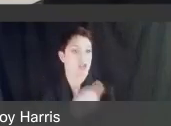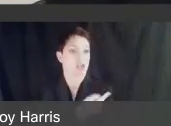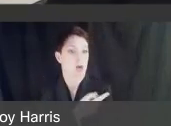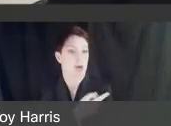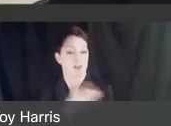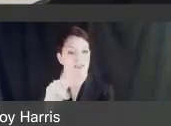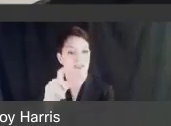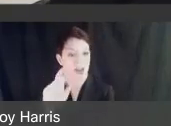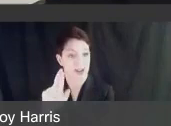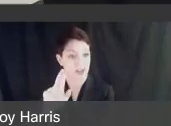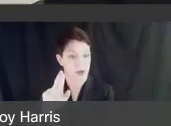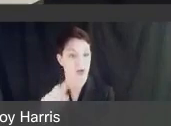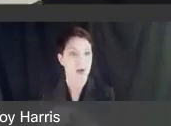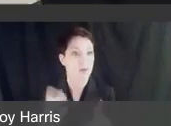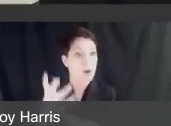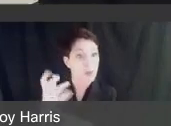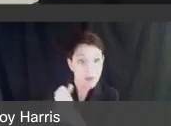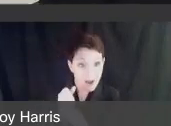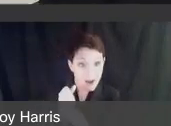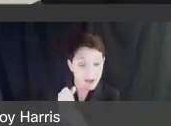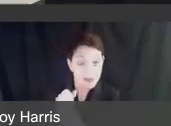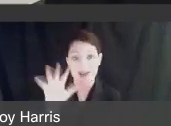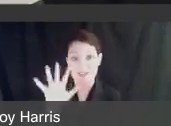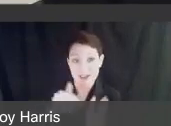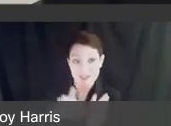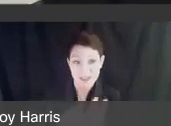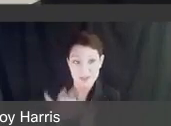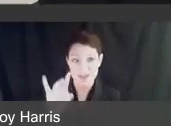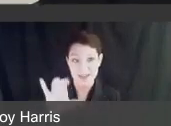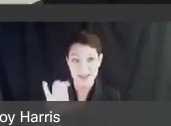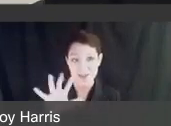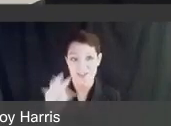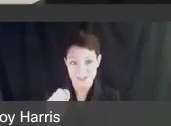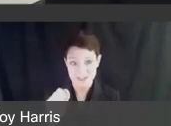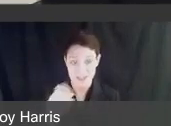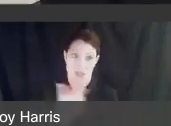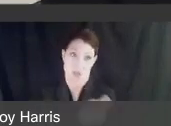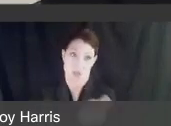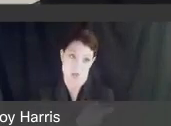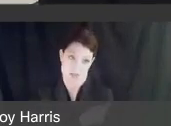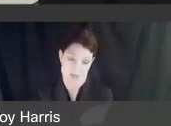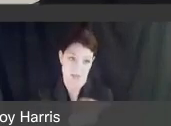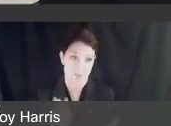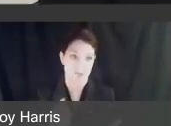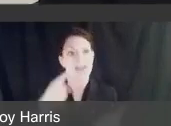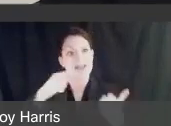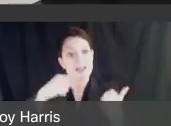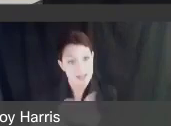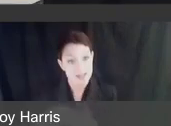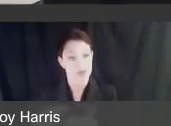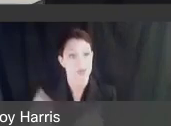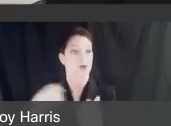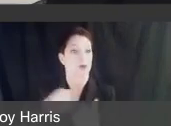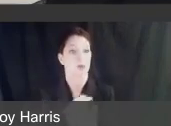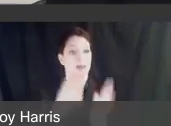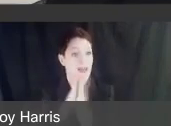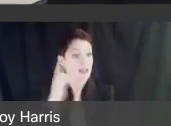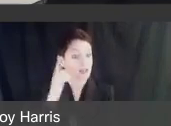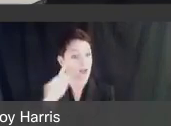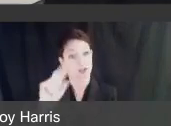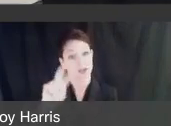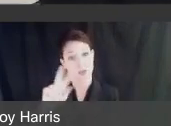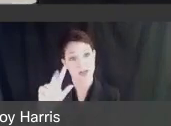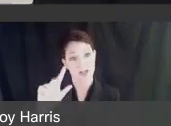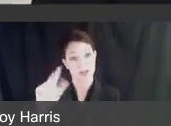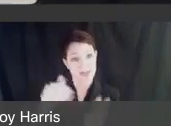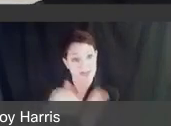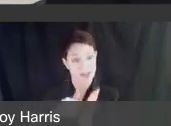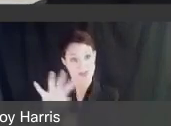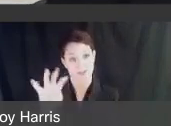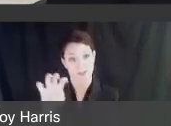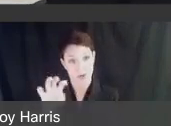but we received 5,850 doses. For next week, we have requested 23,400 doses which was the